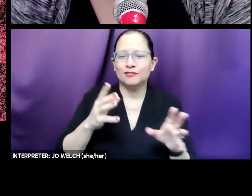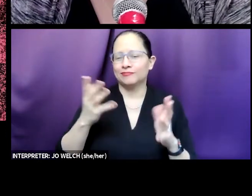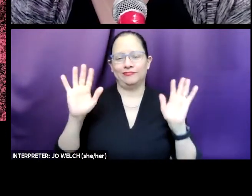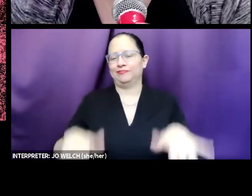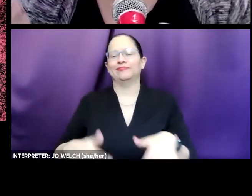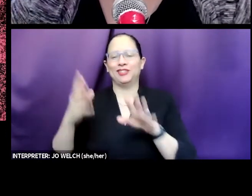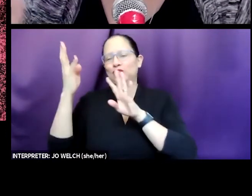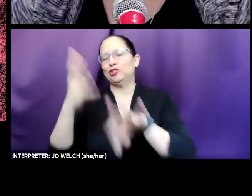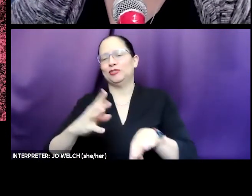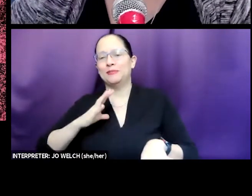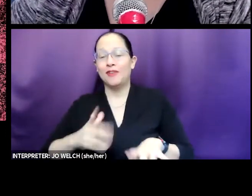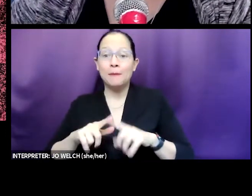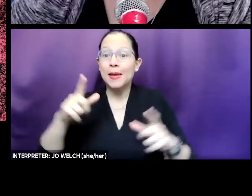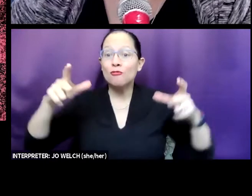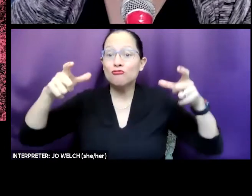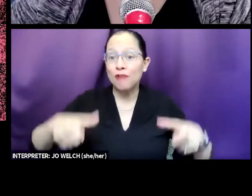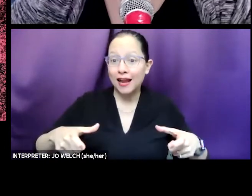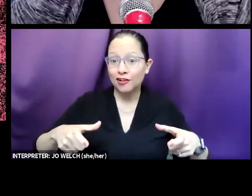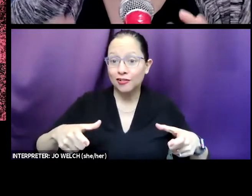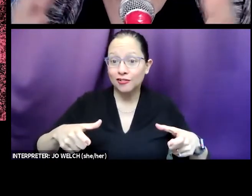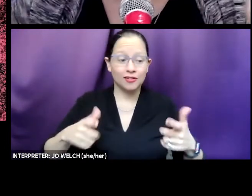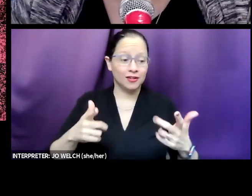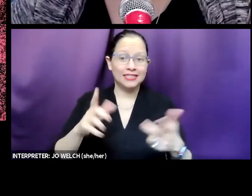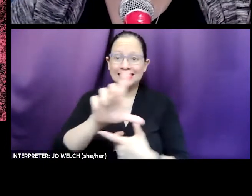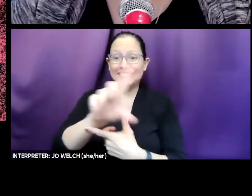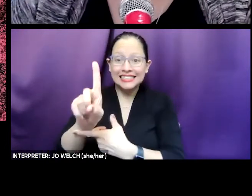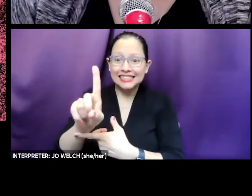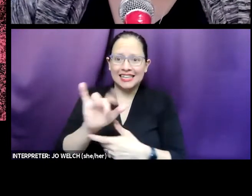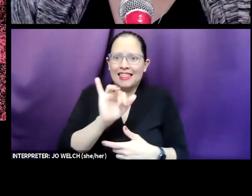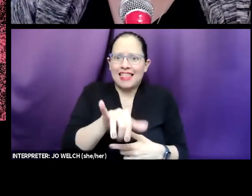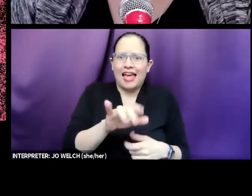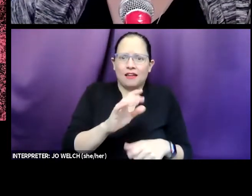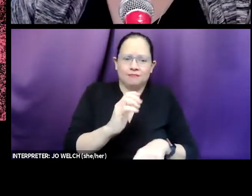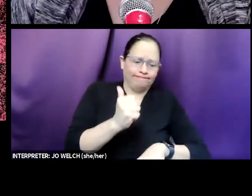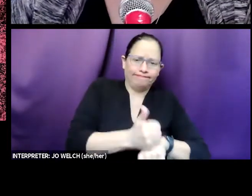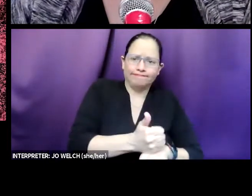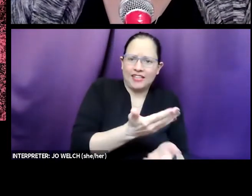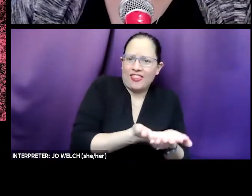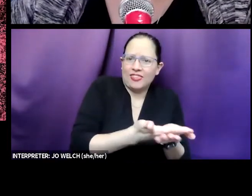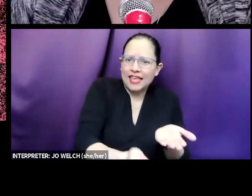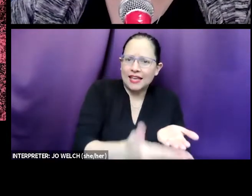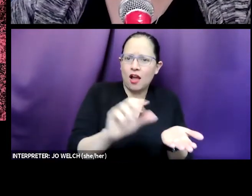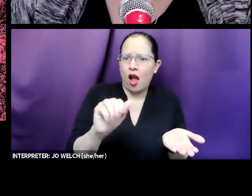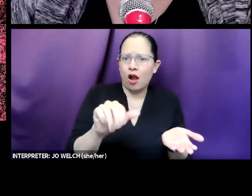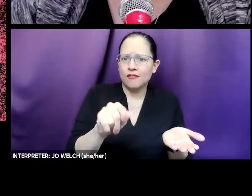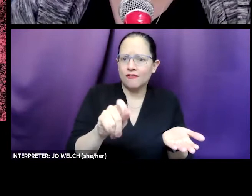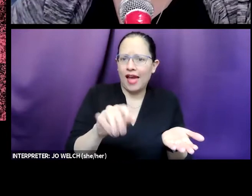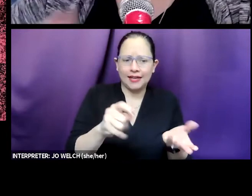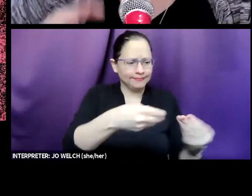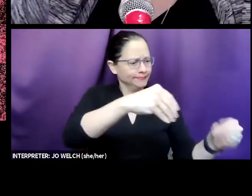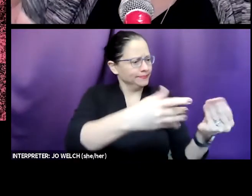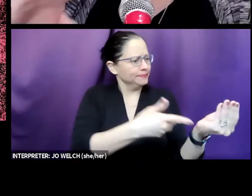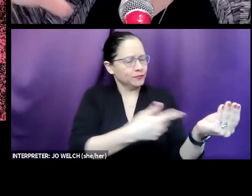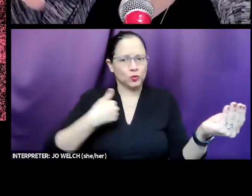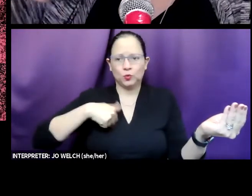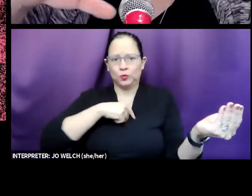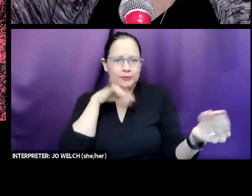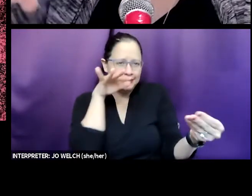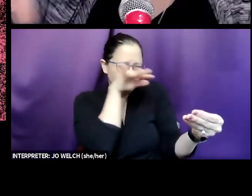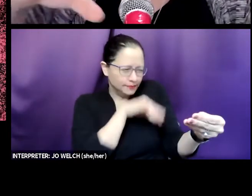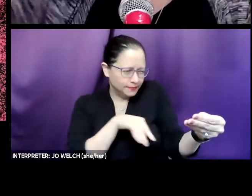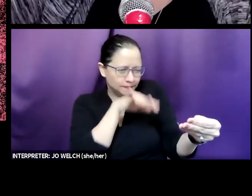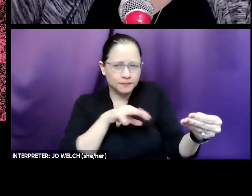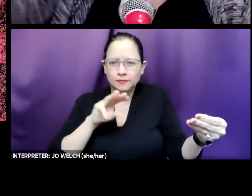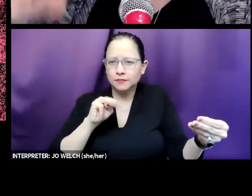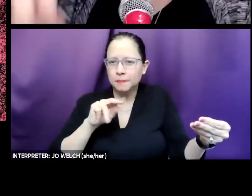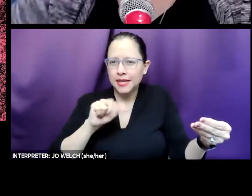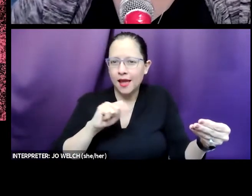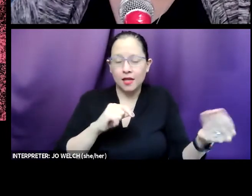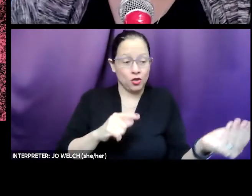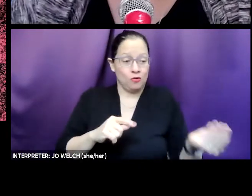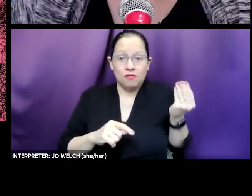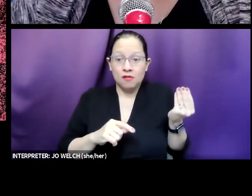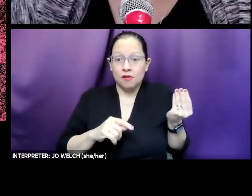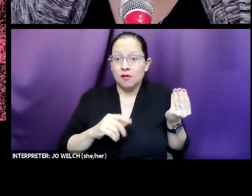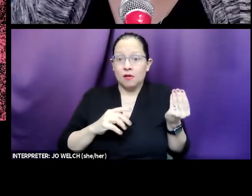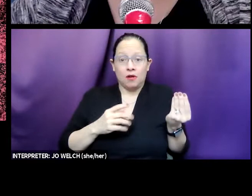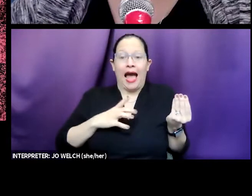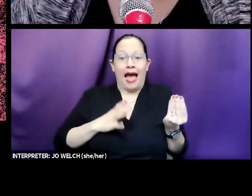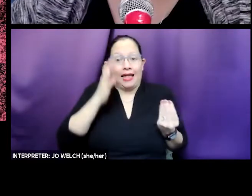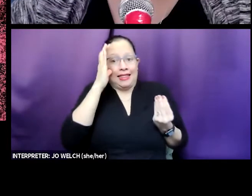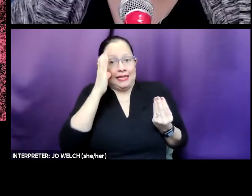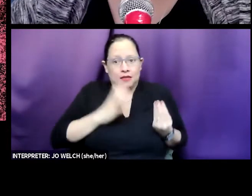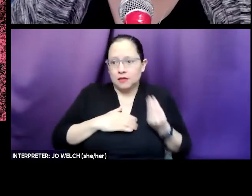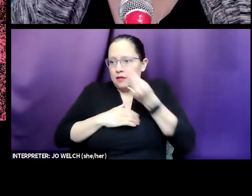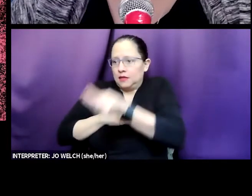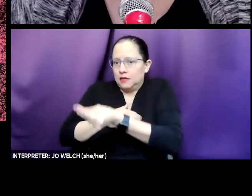But it could be a record it could be a CD right any kind of artifact of communication is sort of what we study and how we we study how it travels through the world, be it through the net or through.